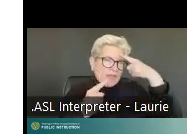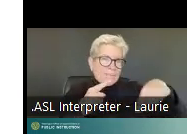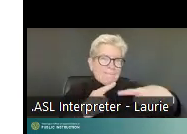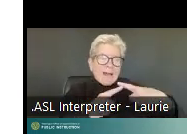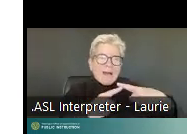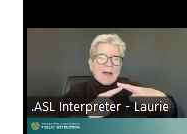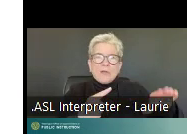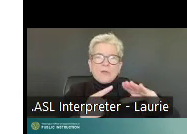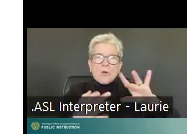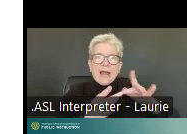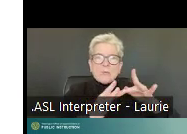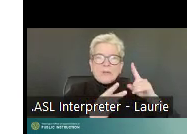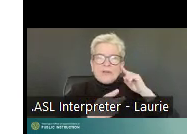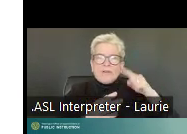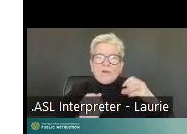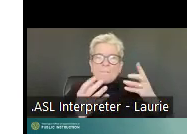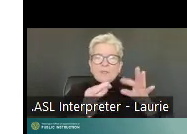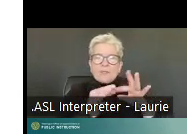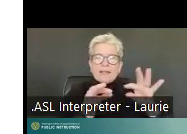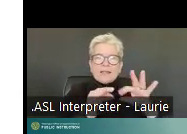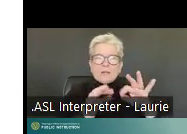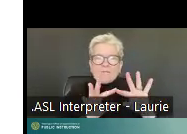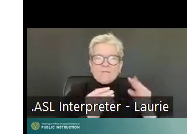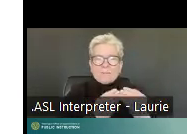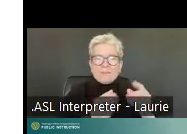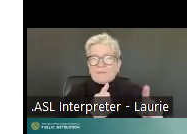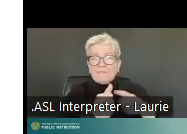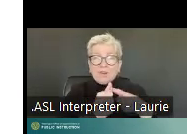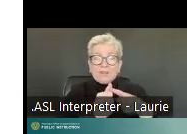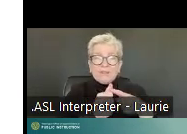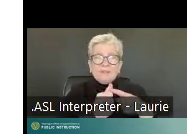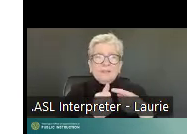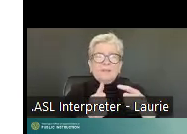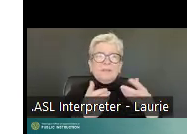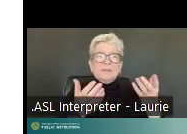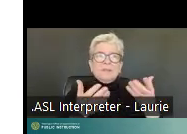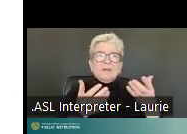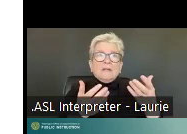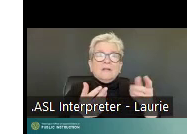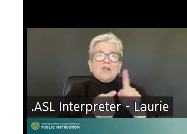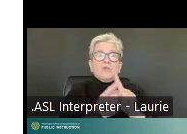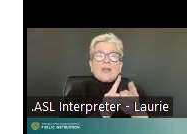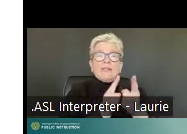outreach for multilingual families; and first and foremost there is translated materials.